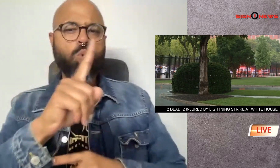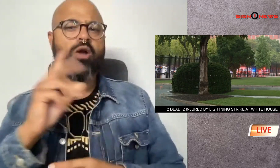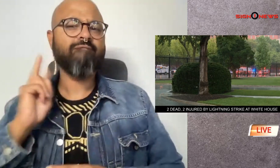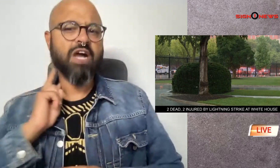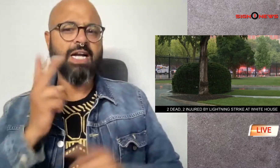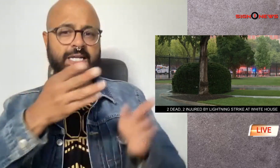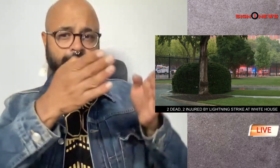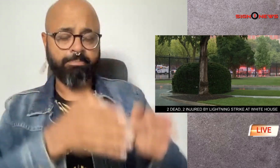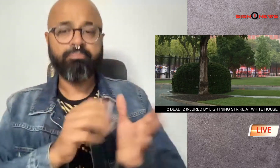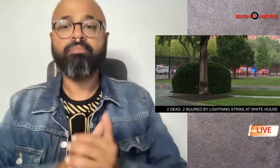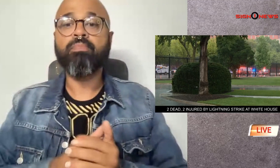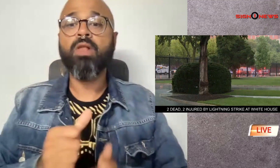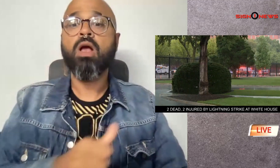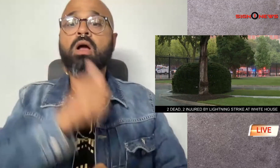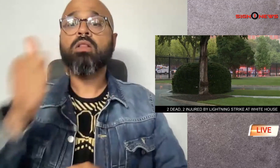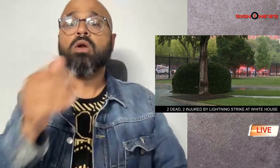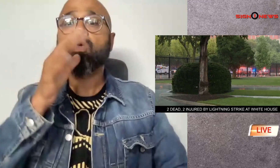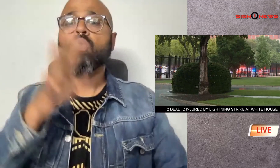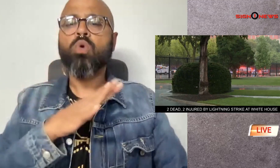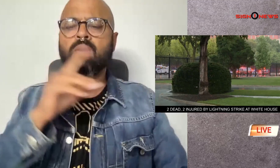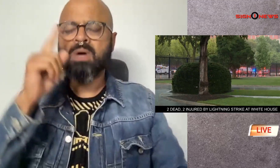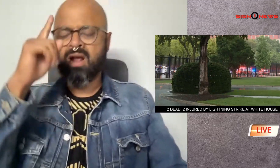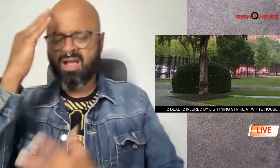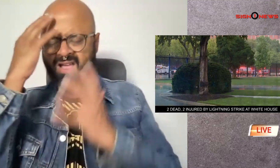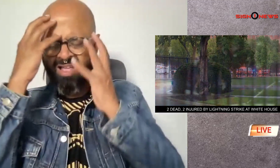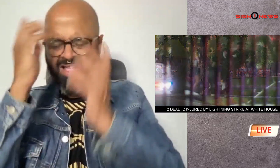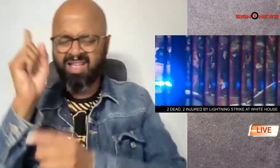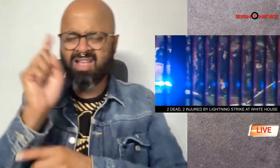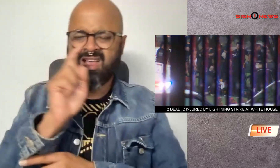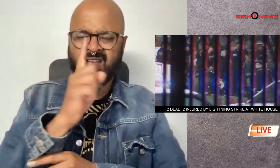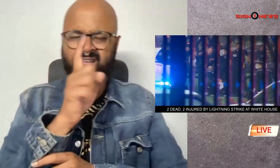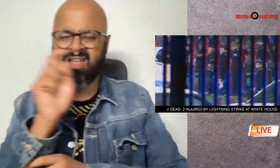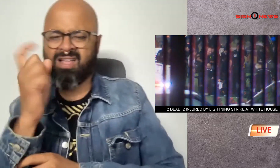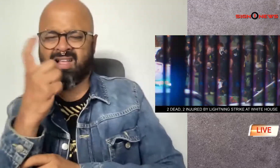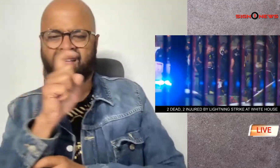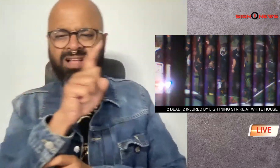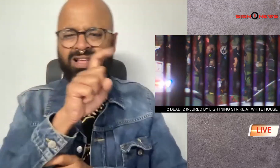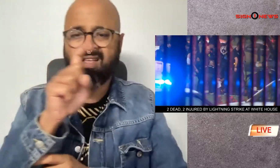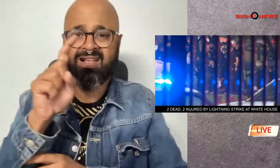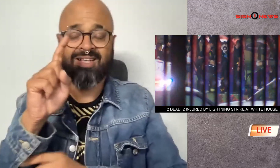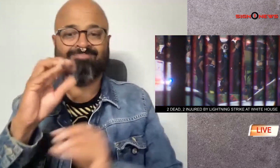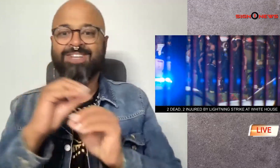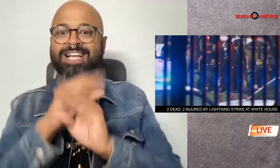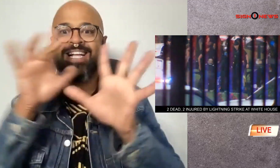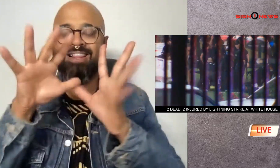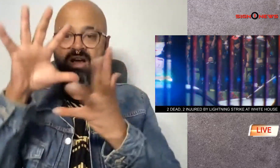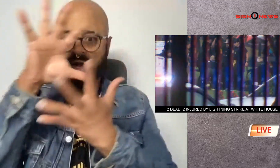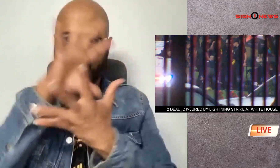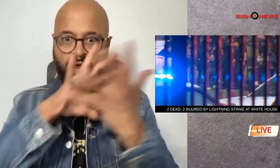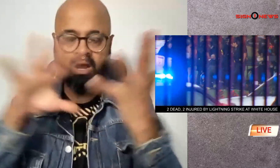on one of the victims while a woman paces back and forth clearly distraught by what happened